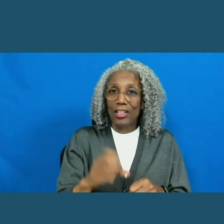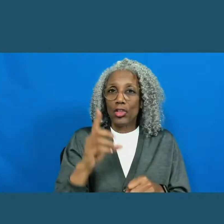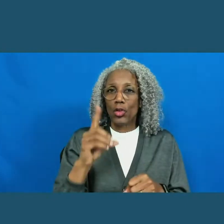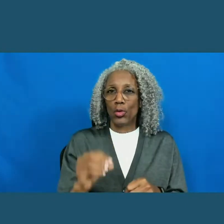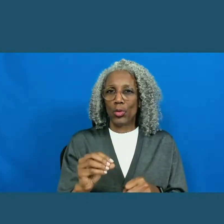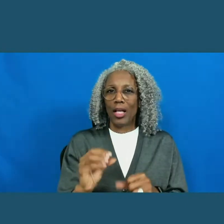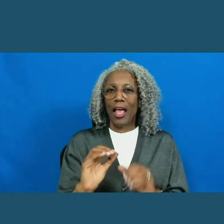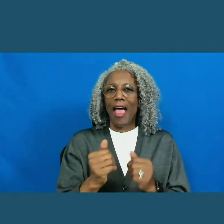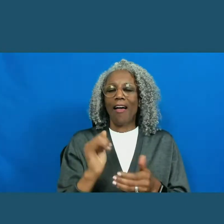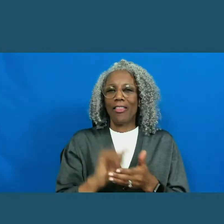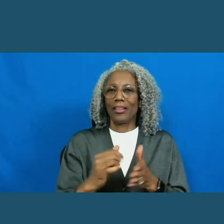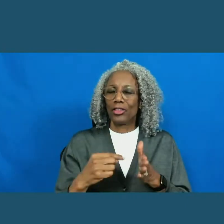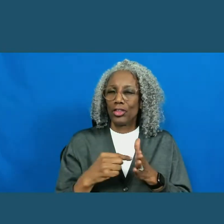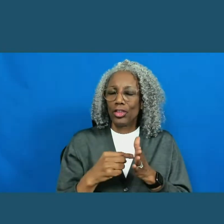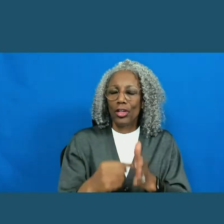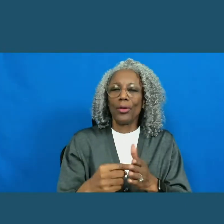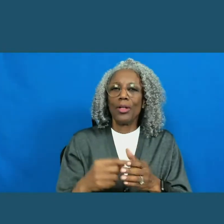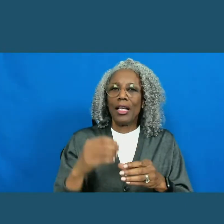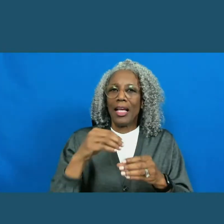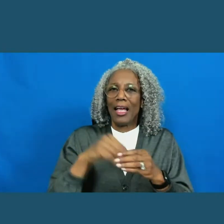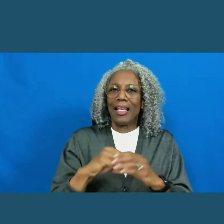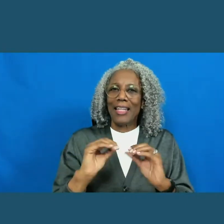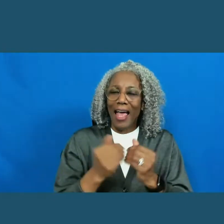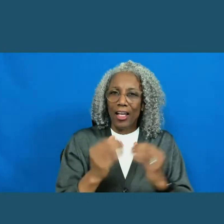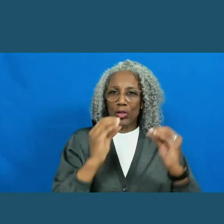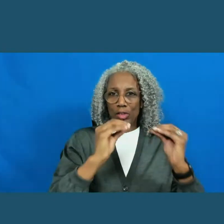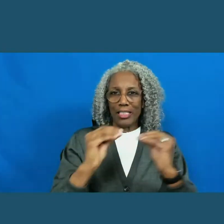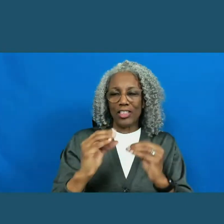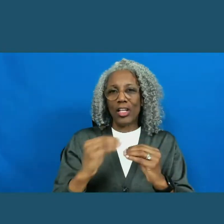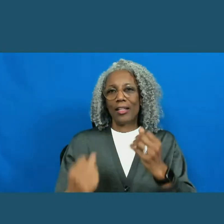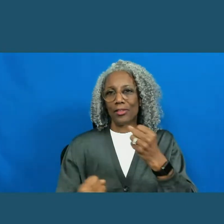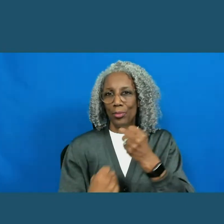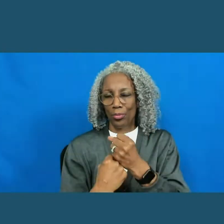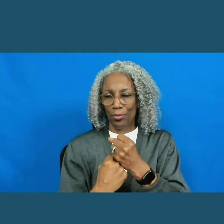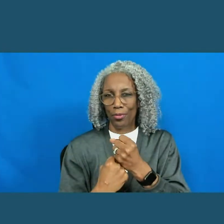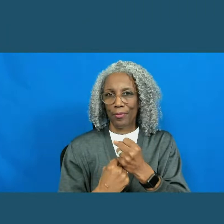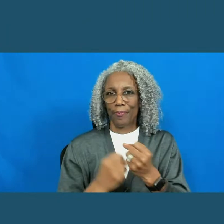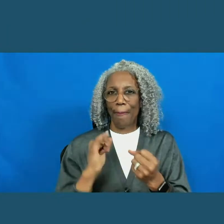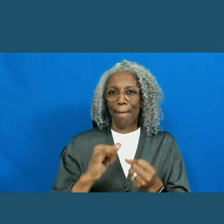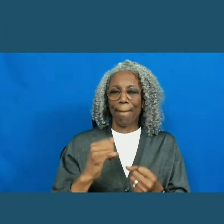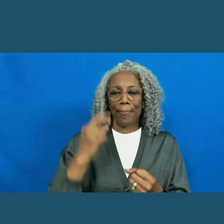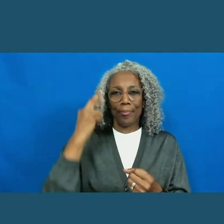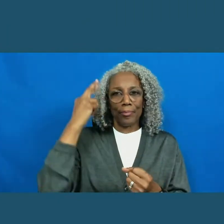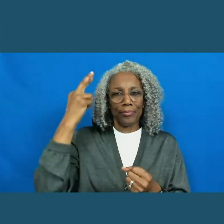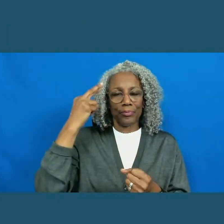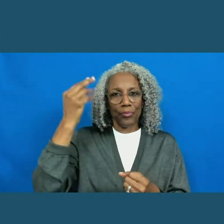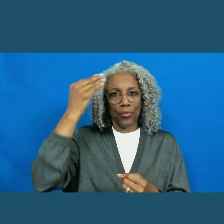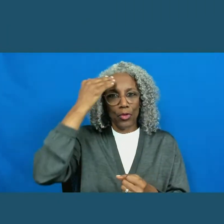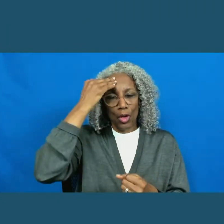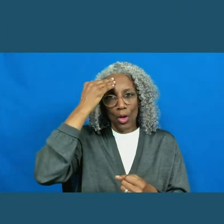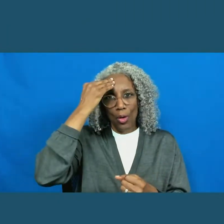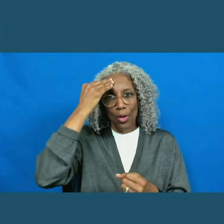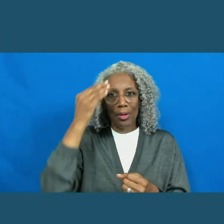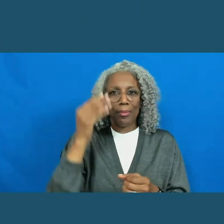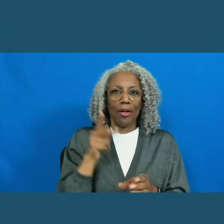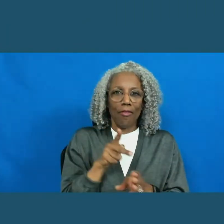your beliefs about what they can do? And how does that come across and how you teach and support them. So that's why you